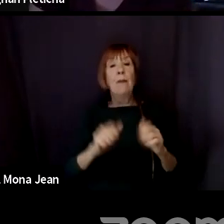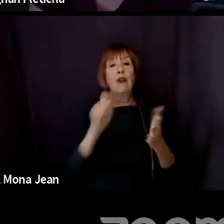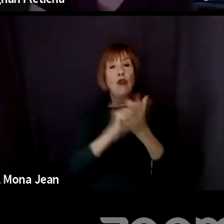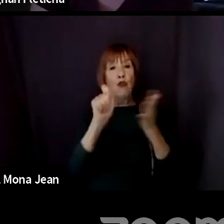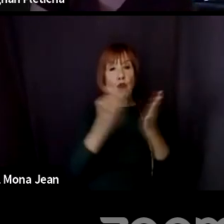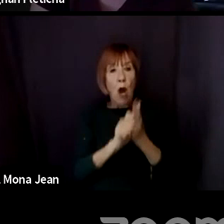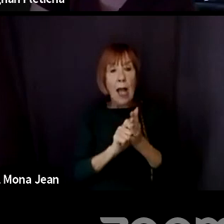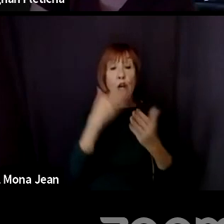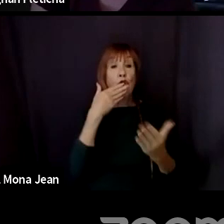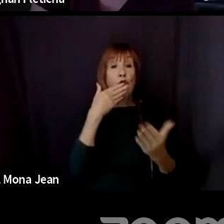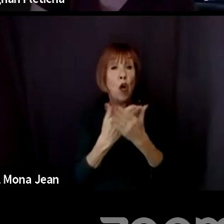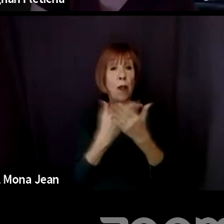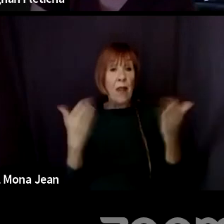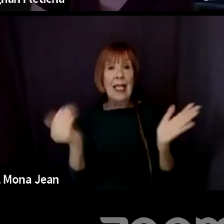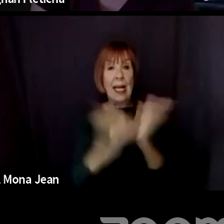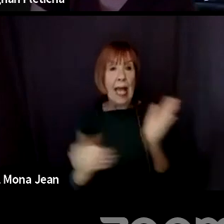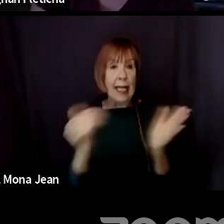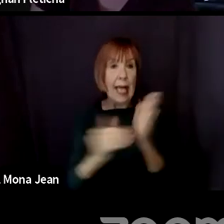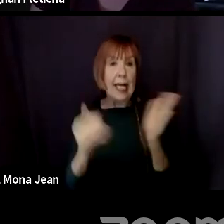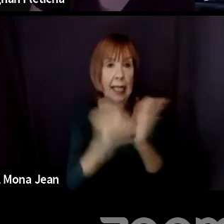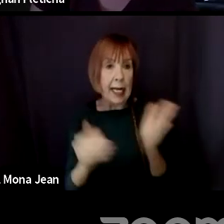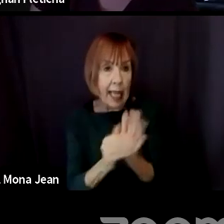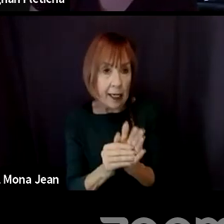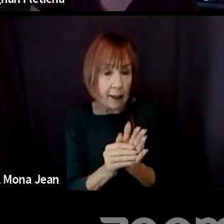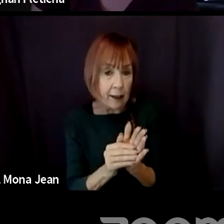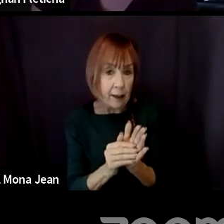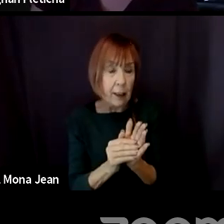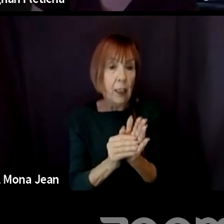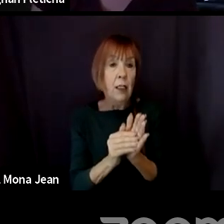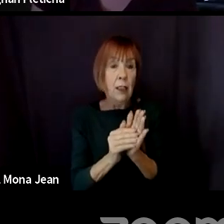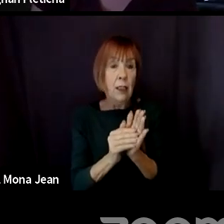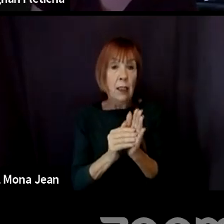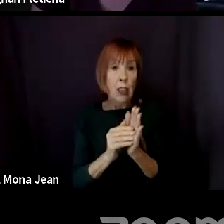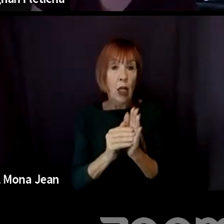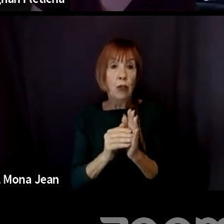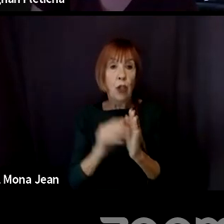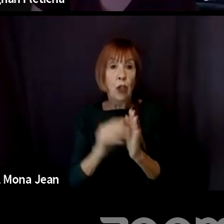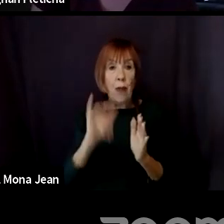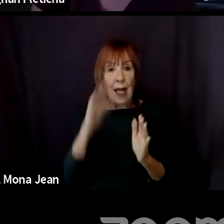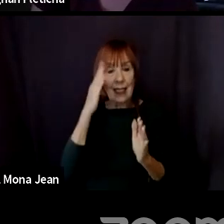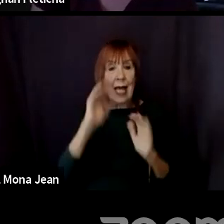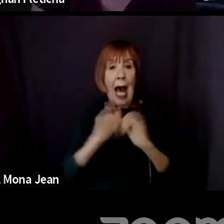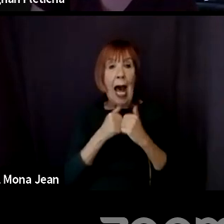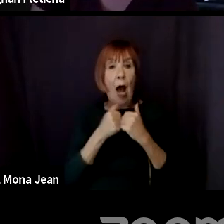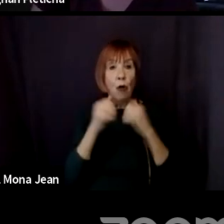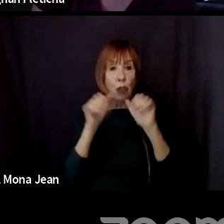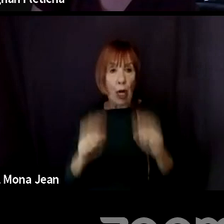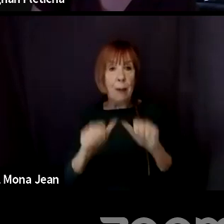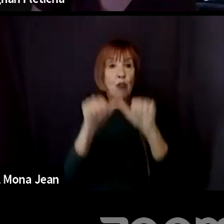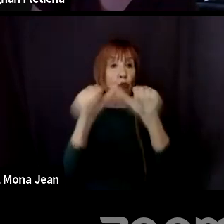That's actually how I prove that I'm worthy of showing up in the room or whatever. Yeah, let's see Meghan.